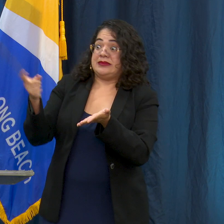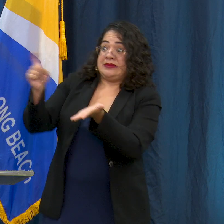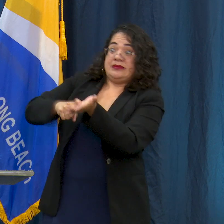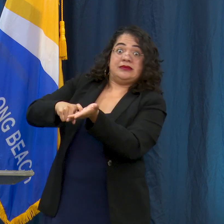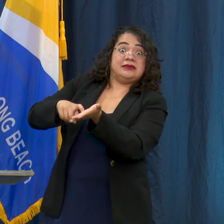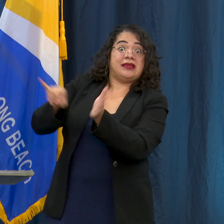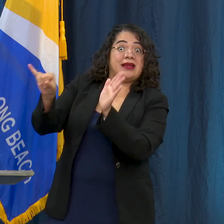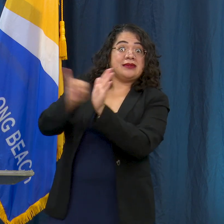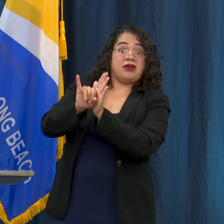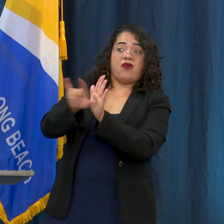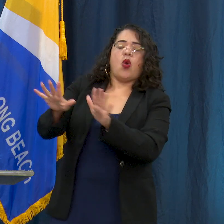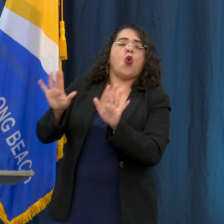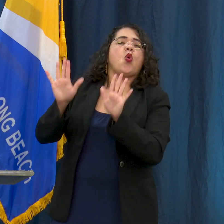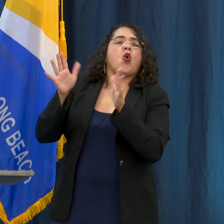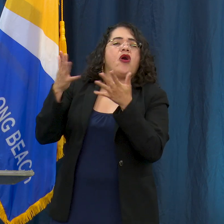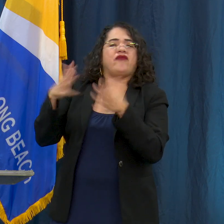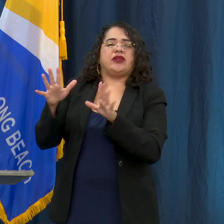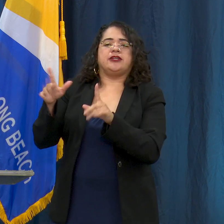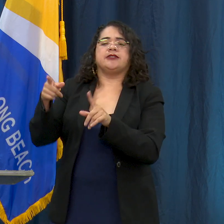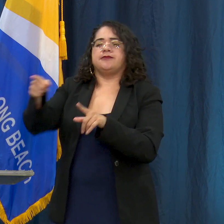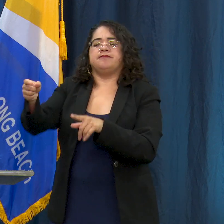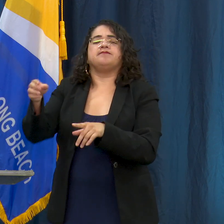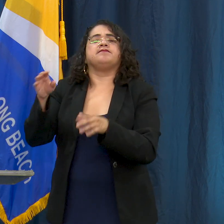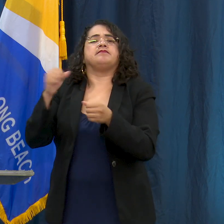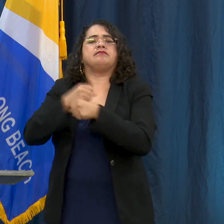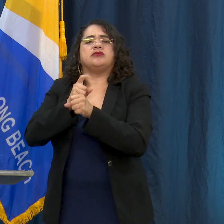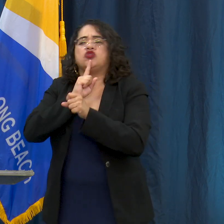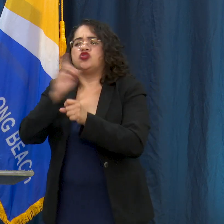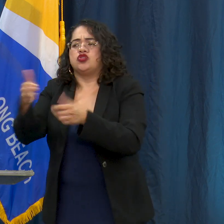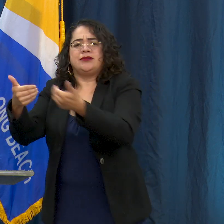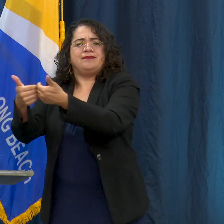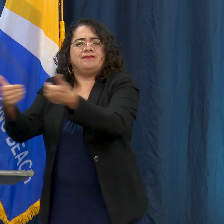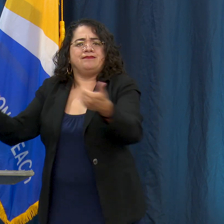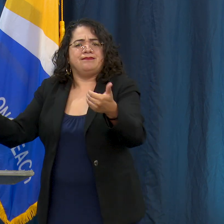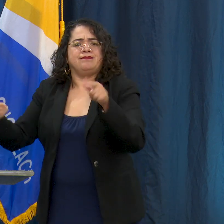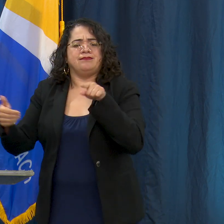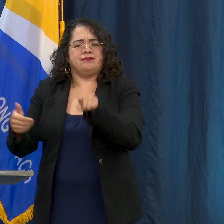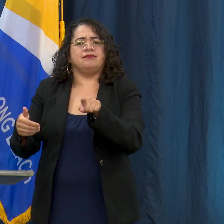are infected and then we make sure that they're not infecting other people and